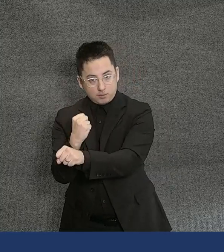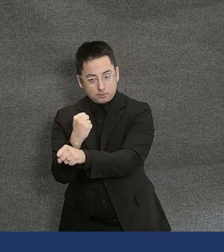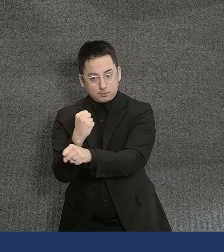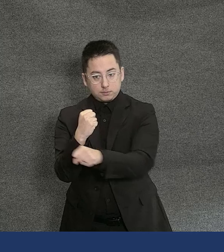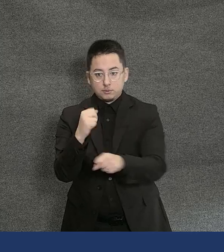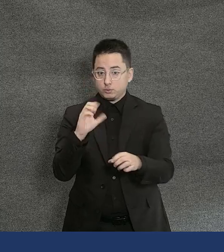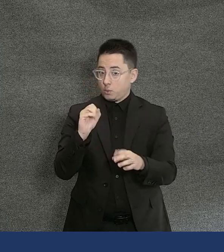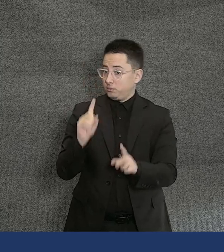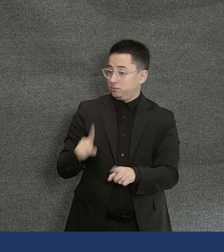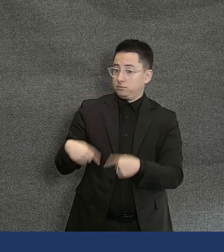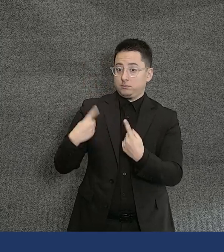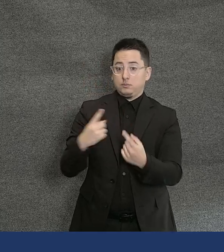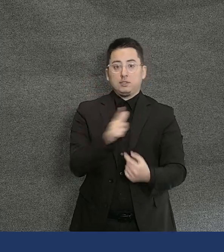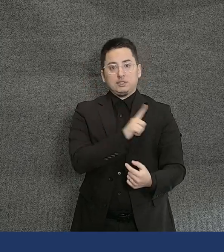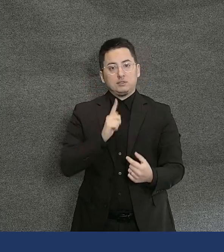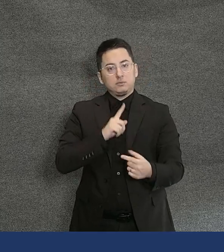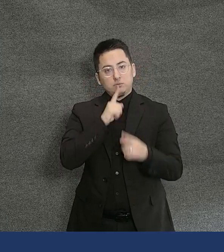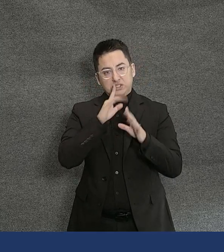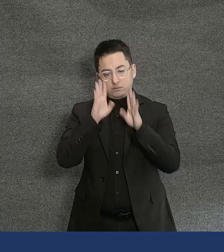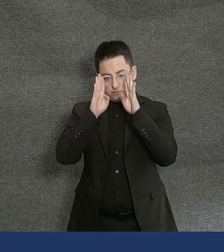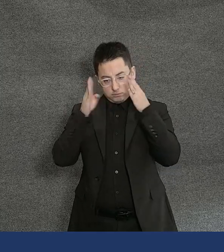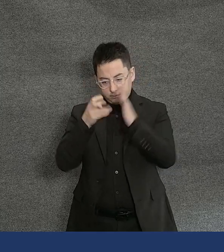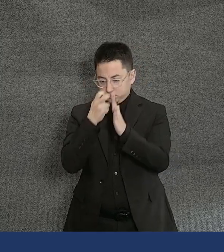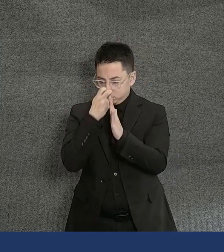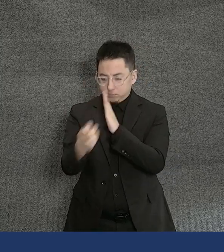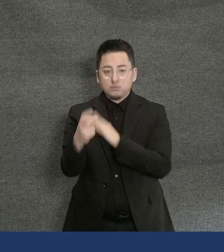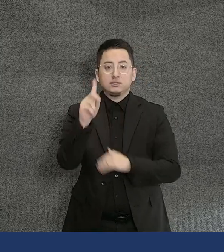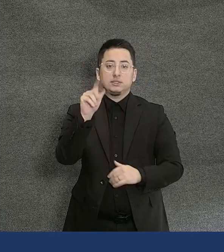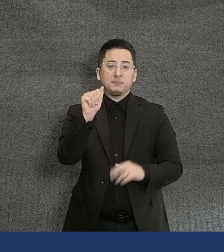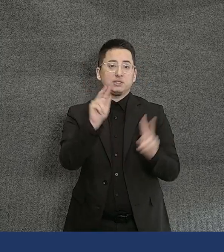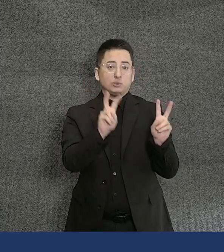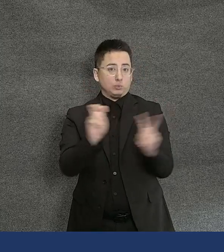on disability issues as sort of my--